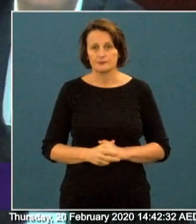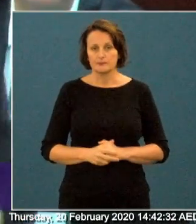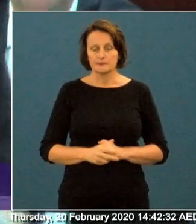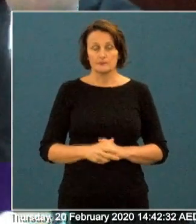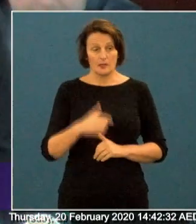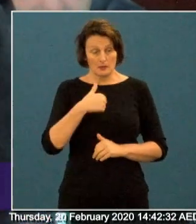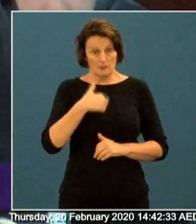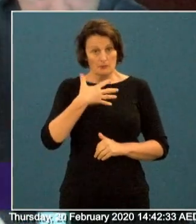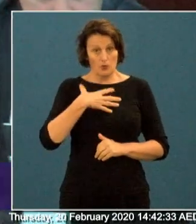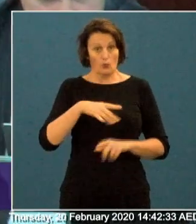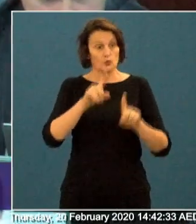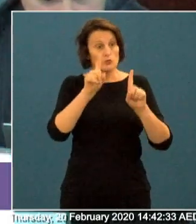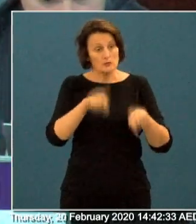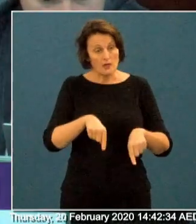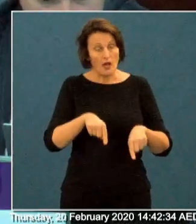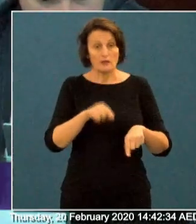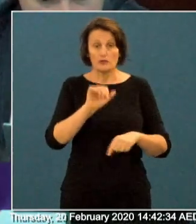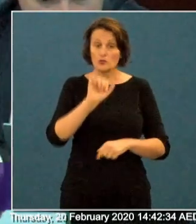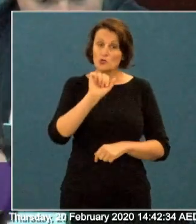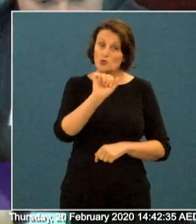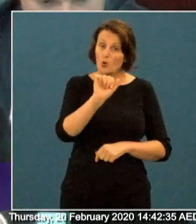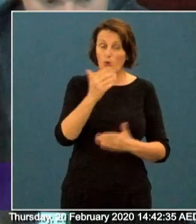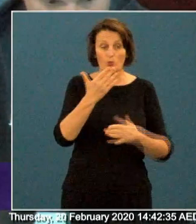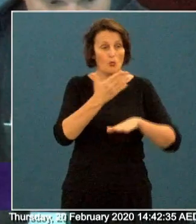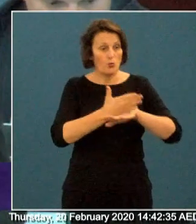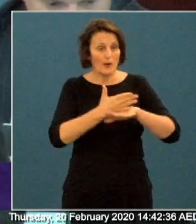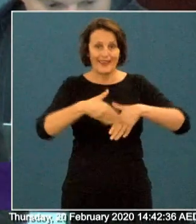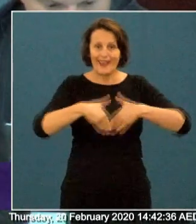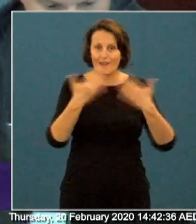I just want to start with your day-to-day work, Dr Small.